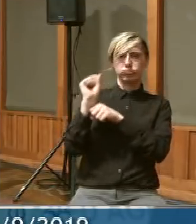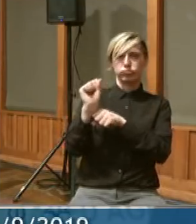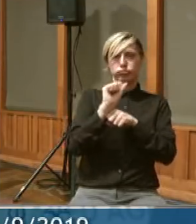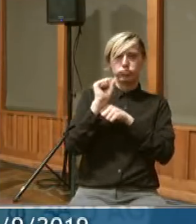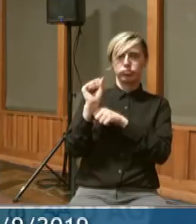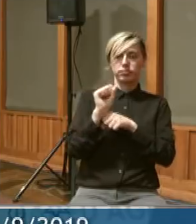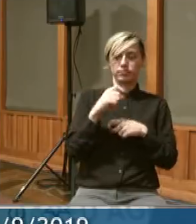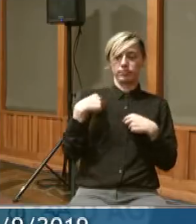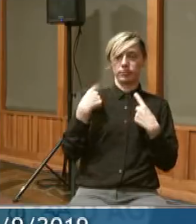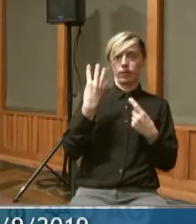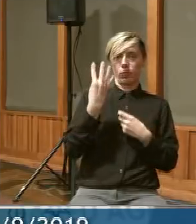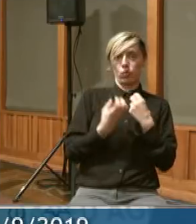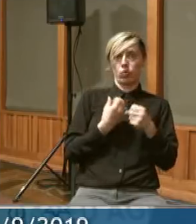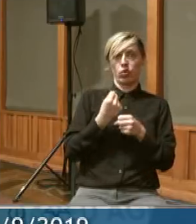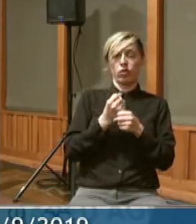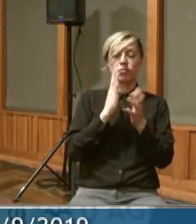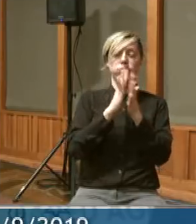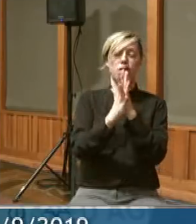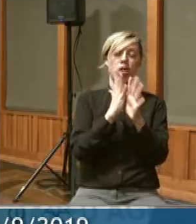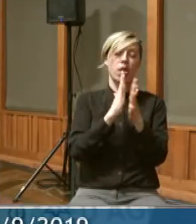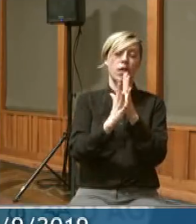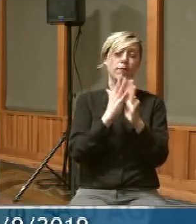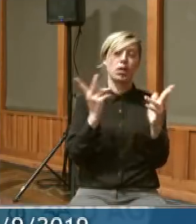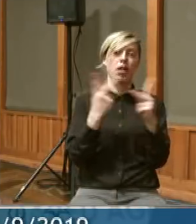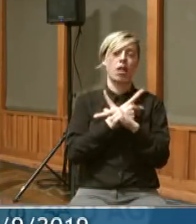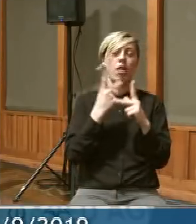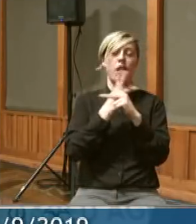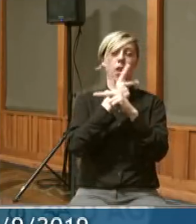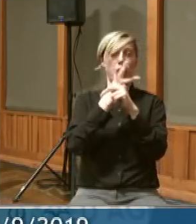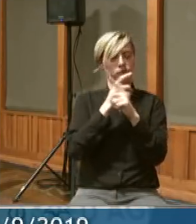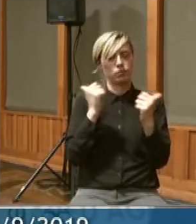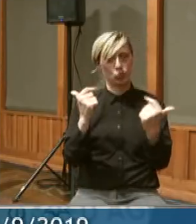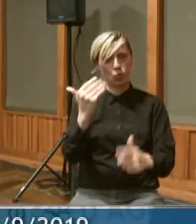INTO THIS TOWN. THE URBAN DENSITY IS GETTING GREATER EVERY DAY. I SEE IT AS A DRIVER JUST IN THE